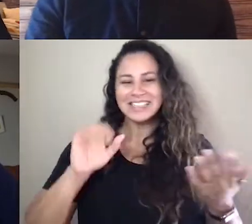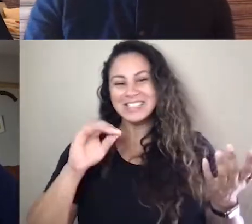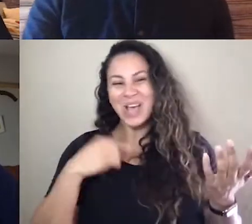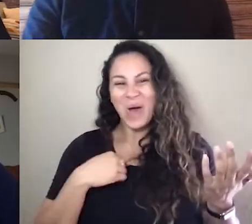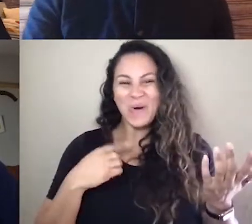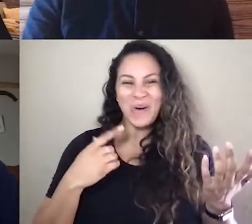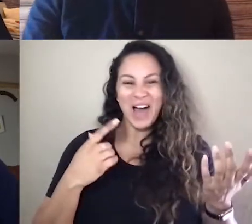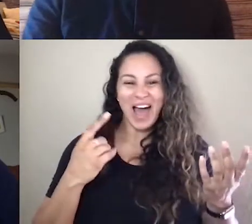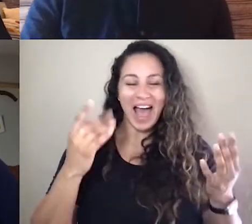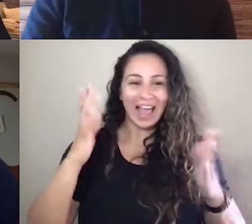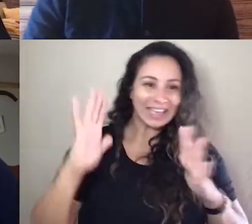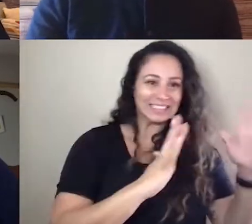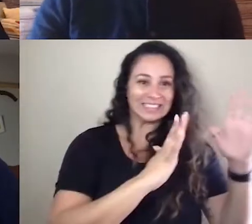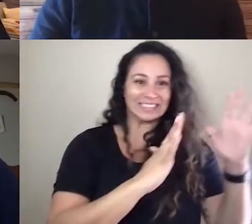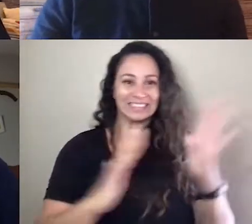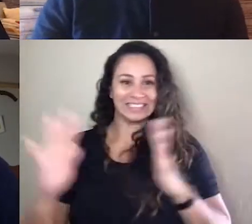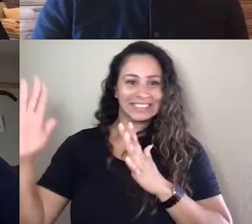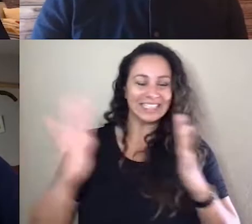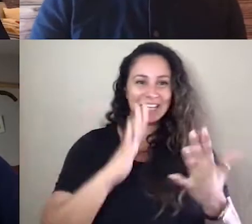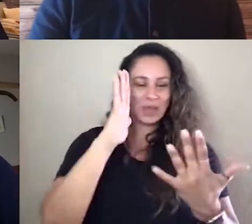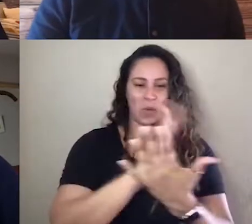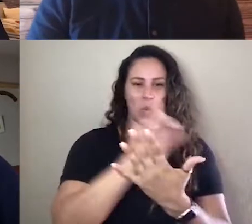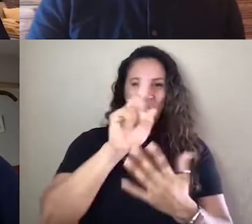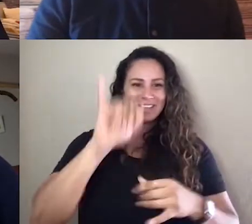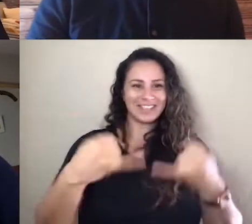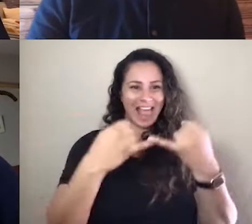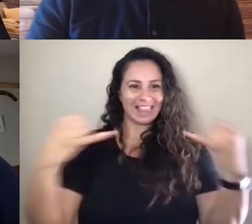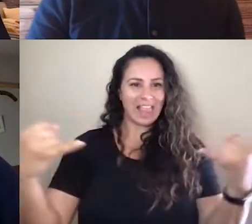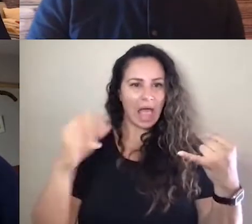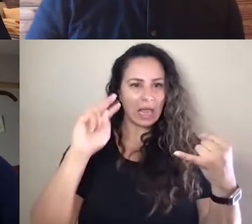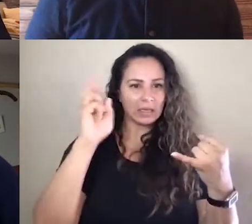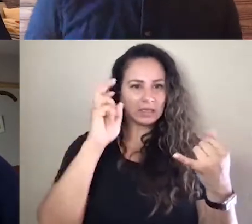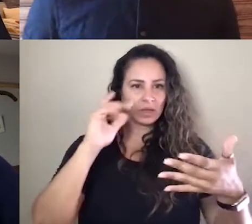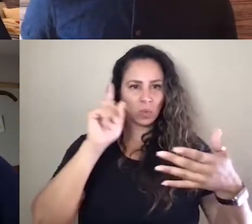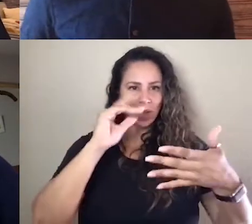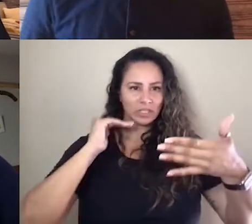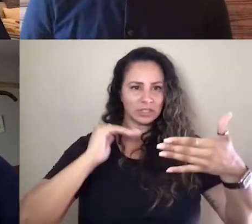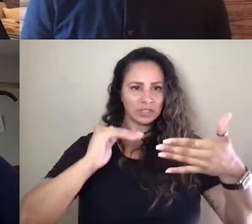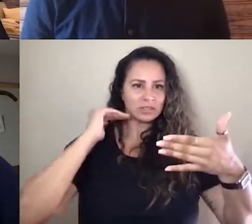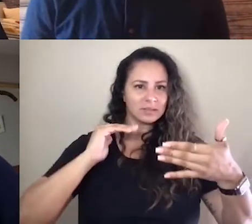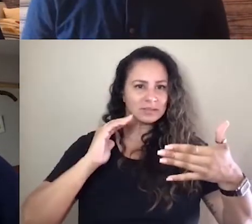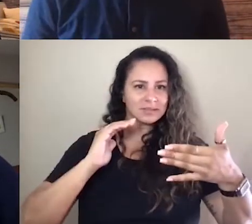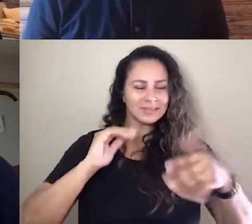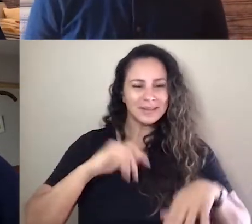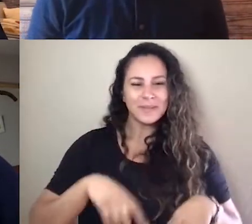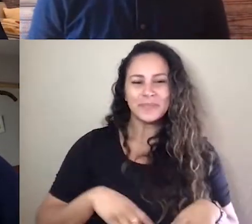TIME WHERE TO DRAW THAT LINE. YEAH, WITH GROWTH THEME IN PARTICULAR IT'S TRICKY.